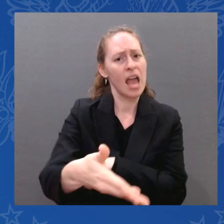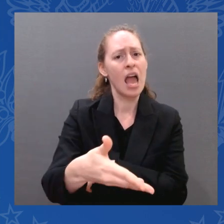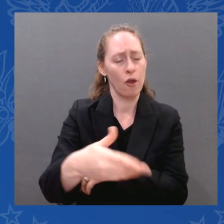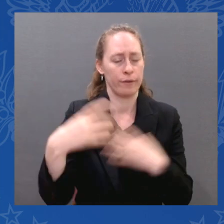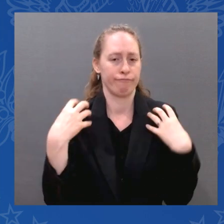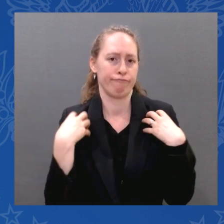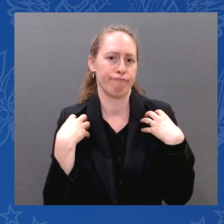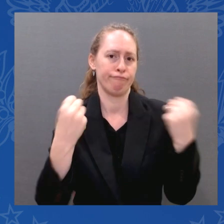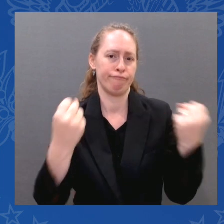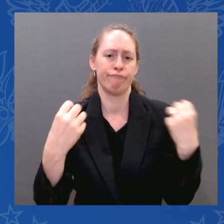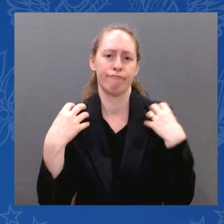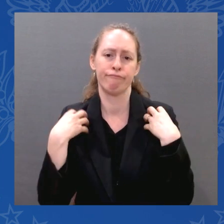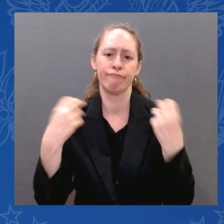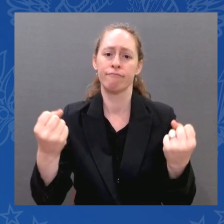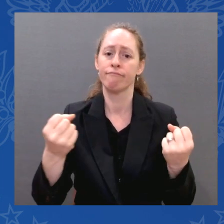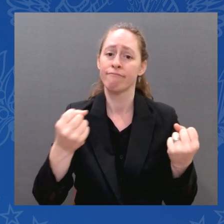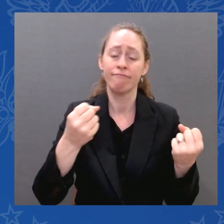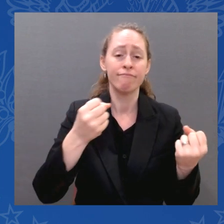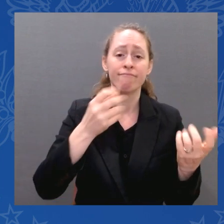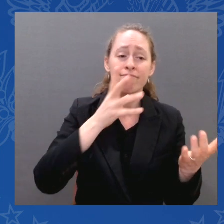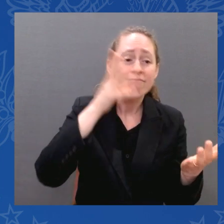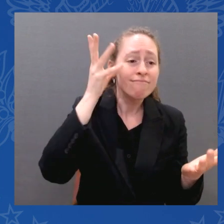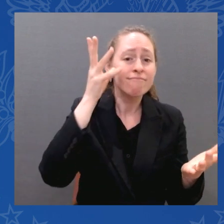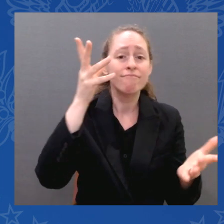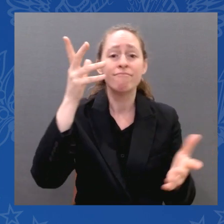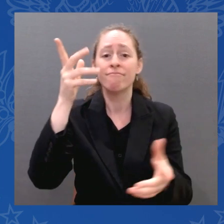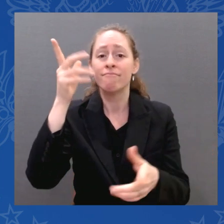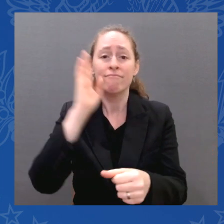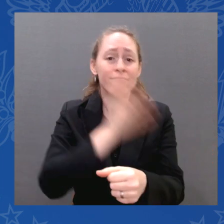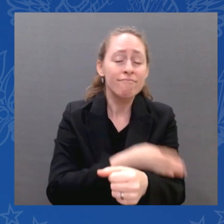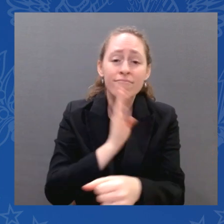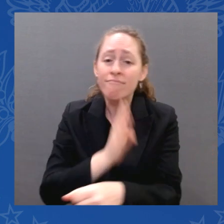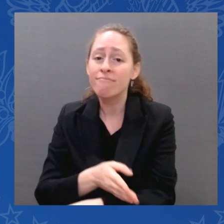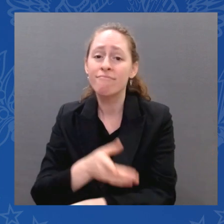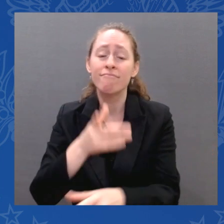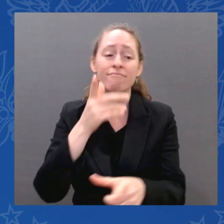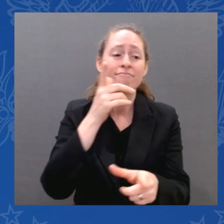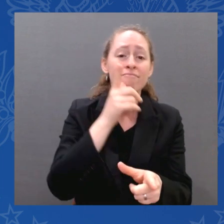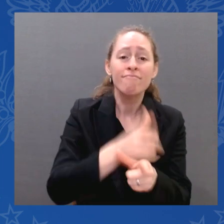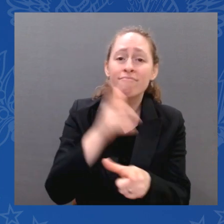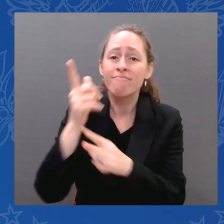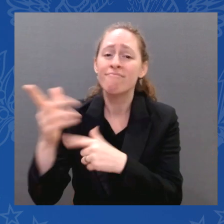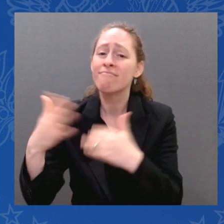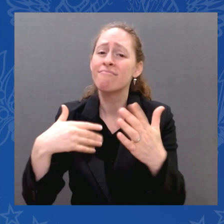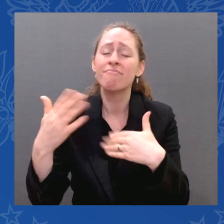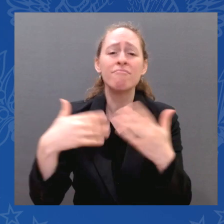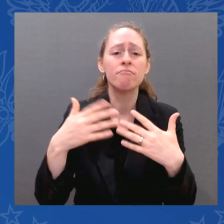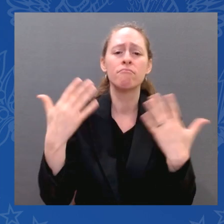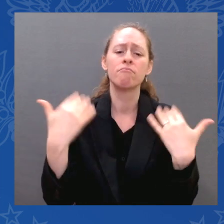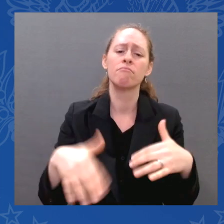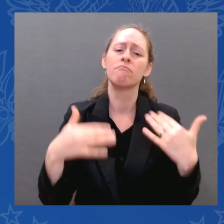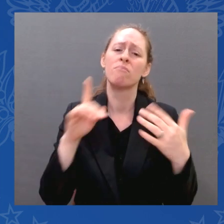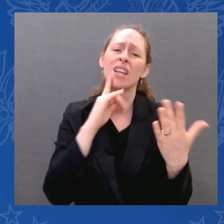I want to thank everyone from the Wounded Warrior Project and countless other organizations and tireless advocates on your behalf --